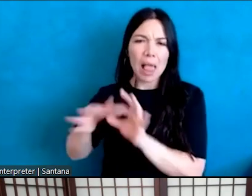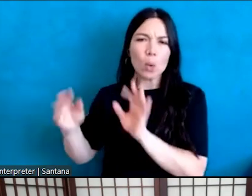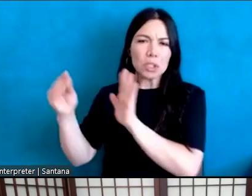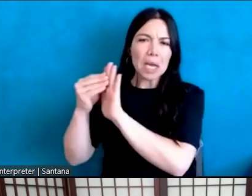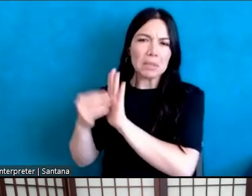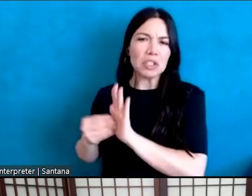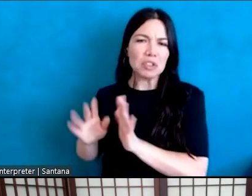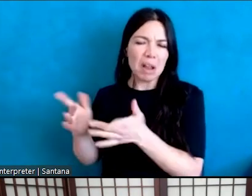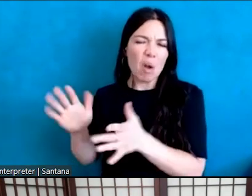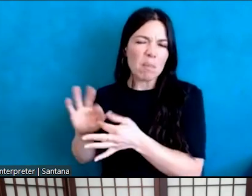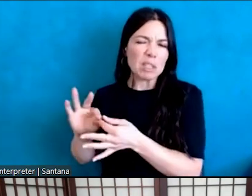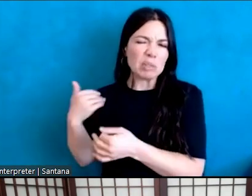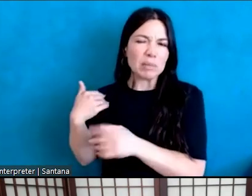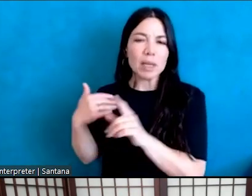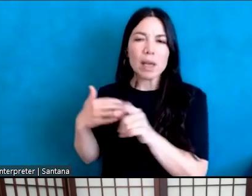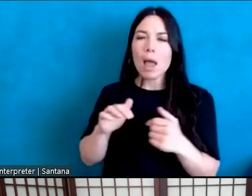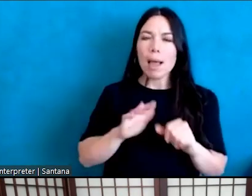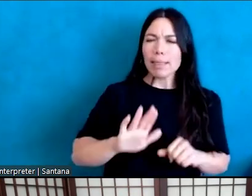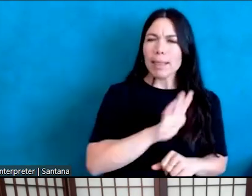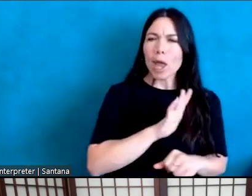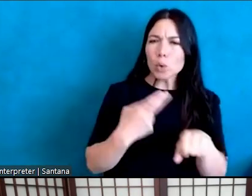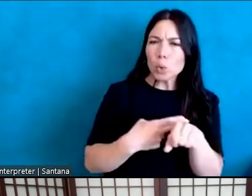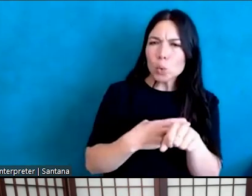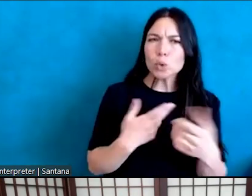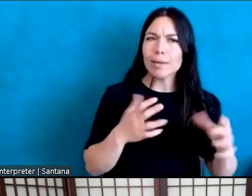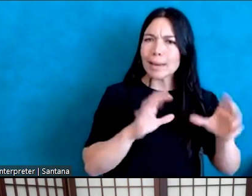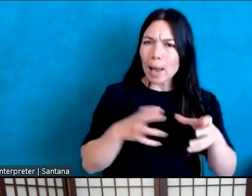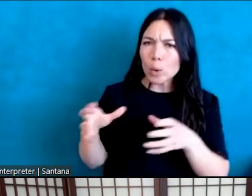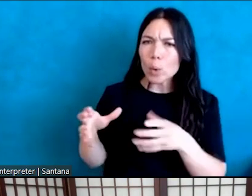How does their use of categories and labels help guide them to engage in the reciprocity